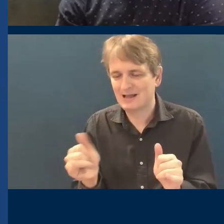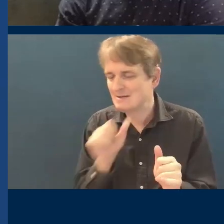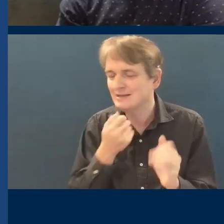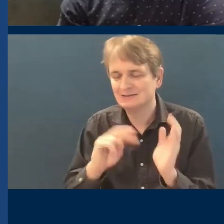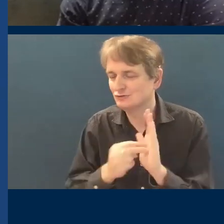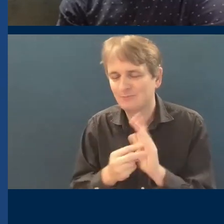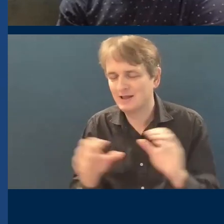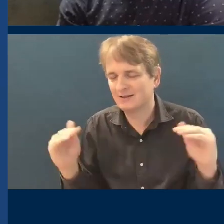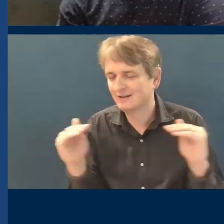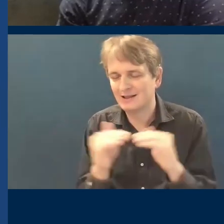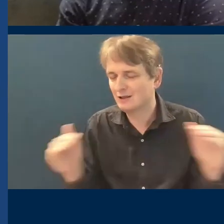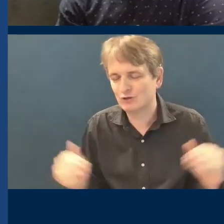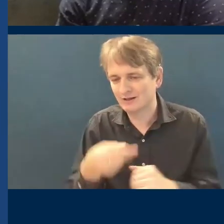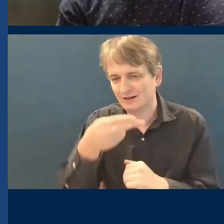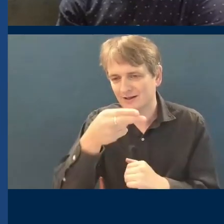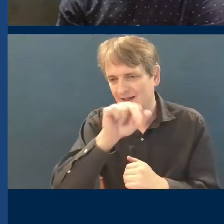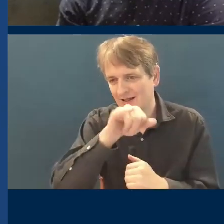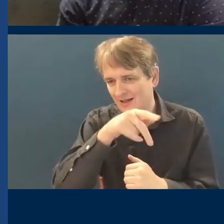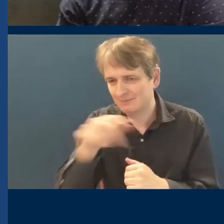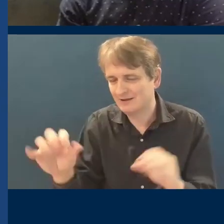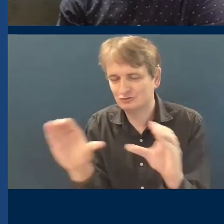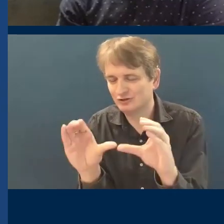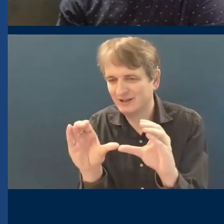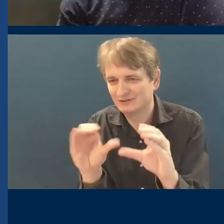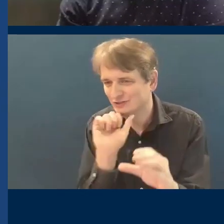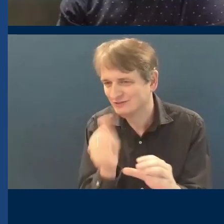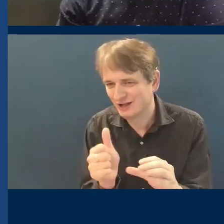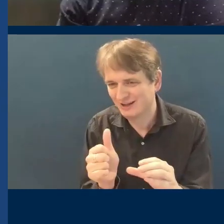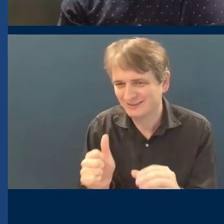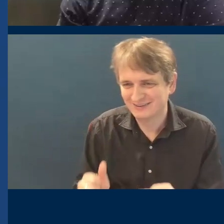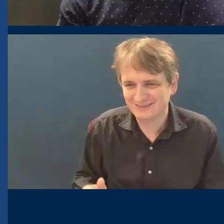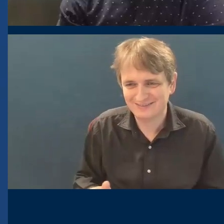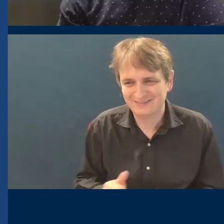But unfortunately it is not HIPAA compliant.